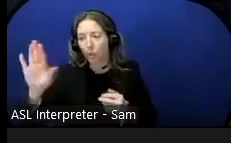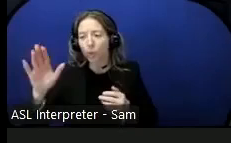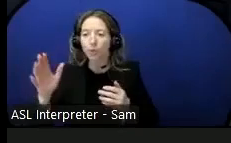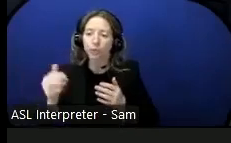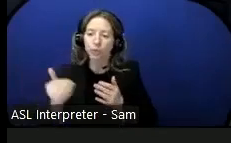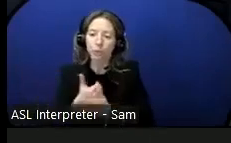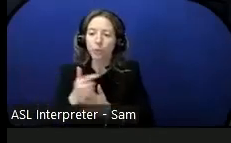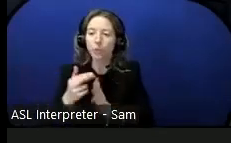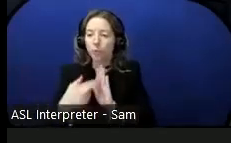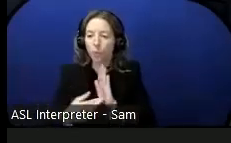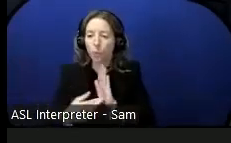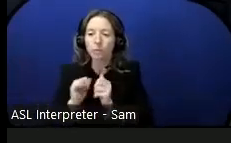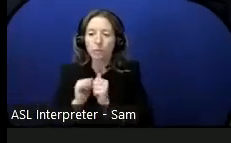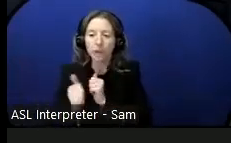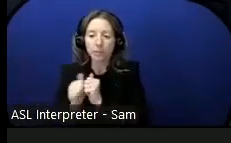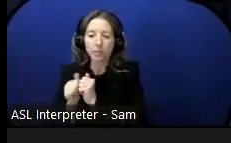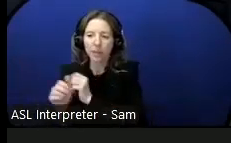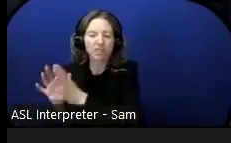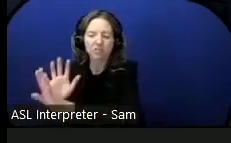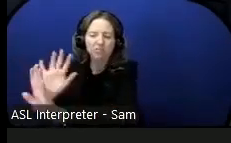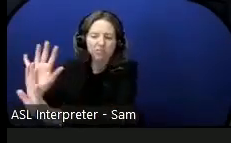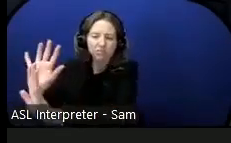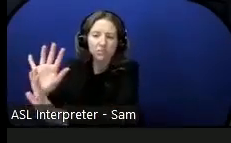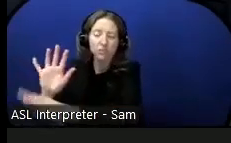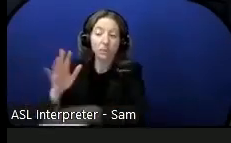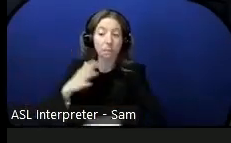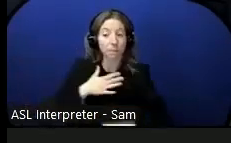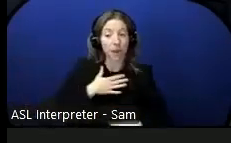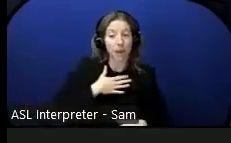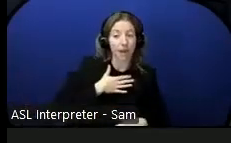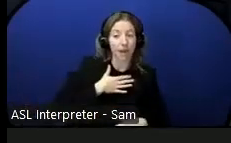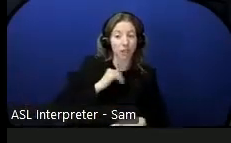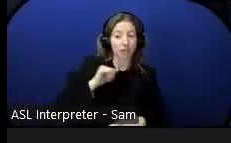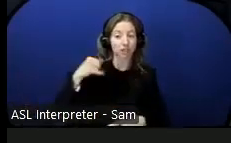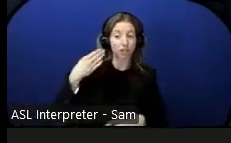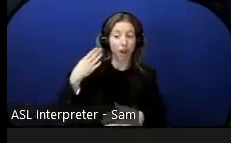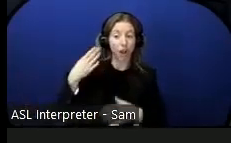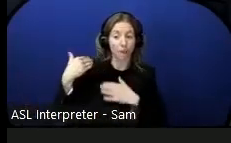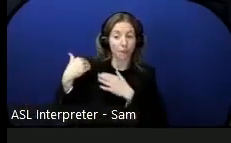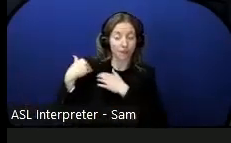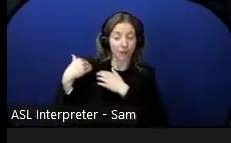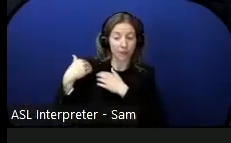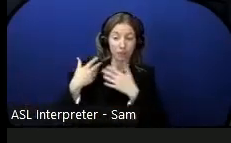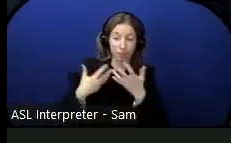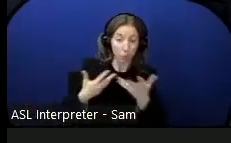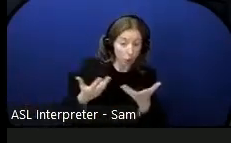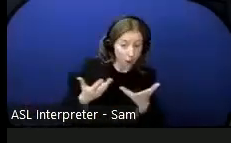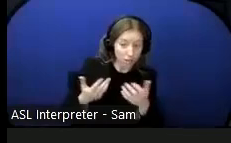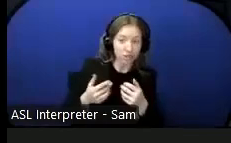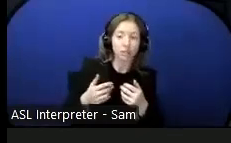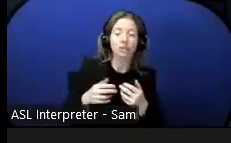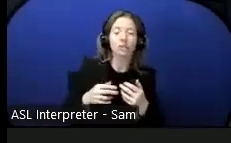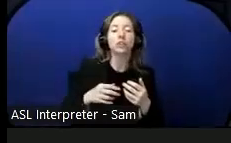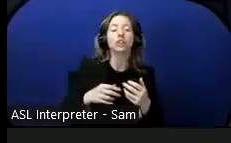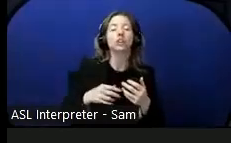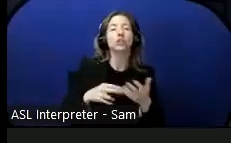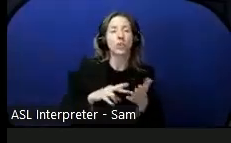and "this is how those interact with accessibility." So this is something that can be very easy to figure out if you're a front-end developer